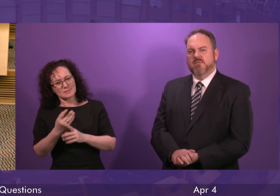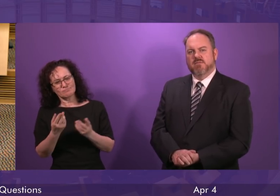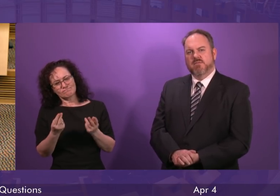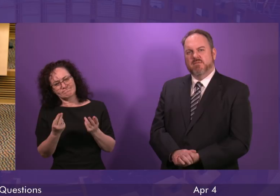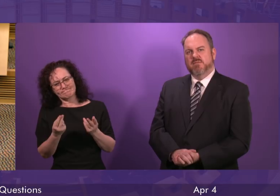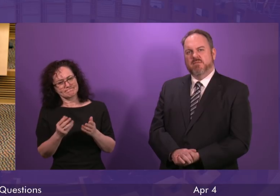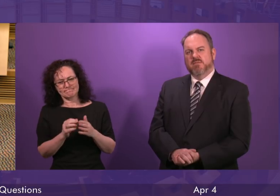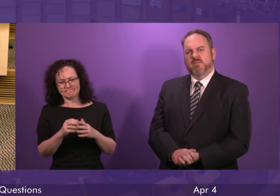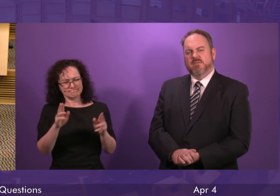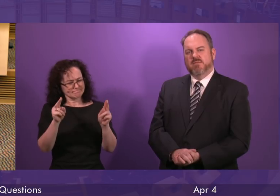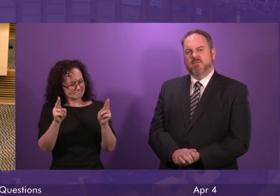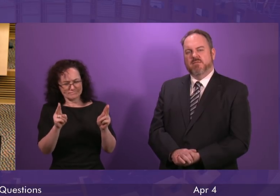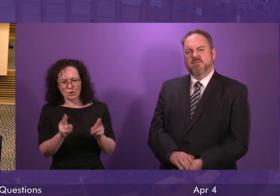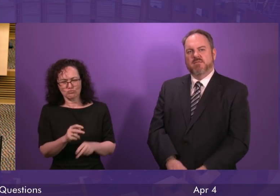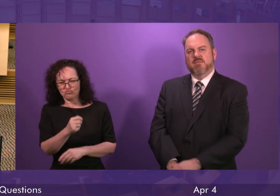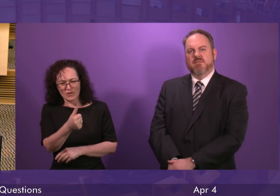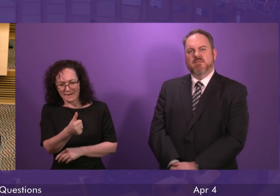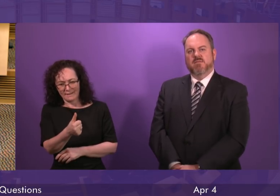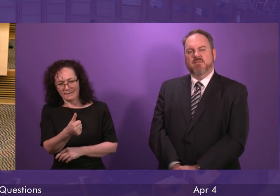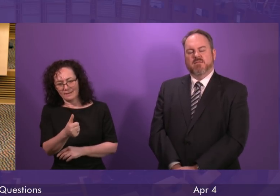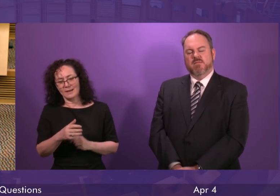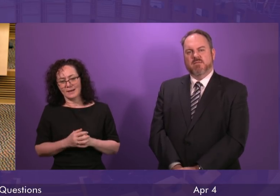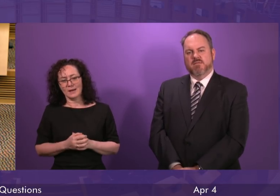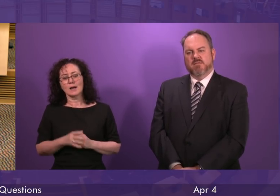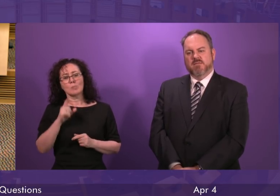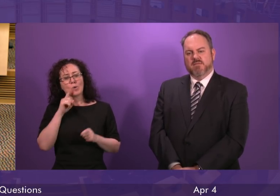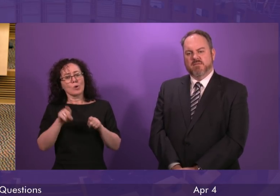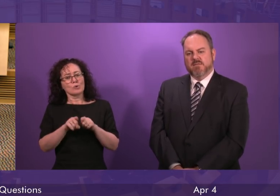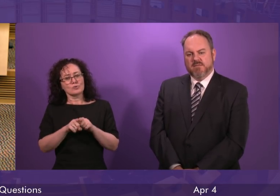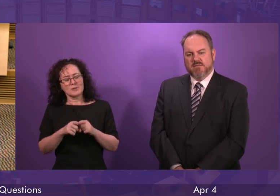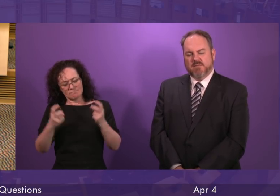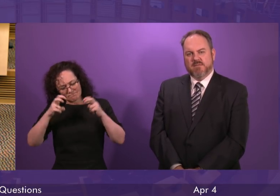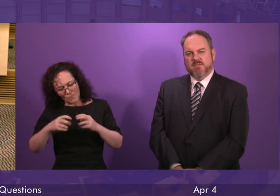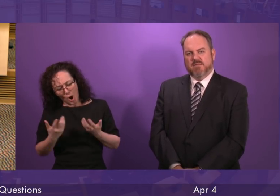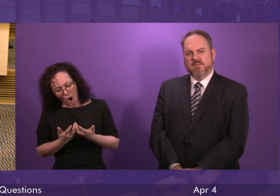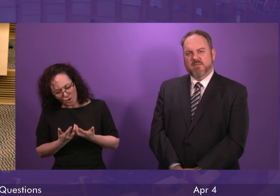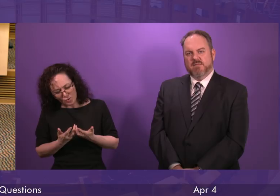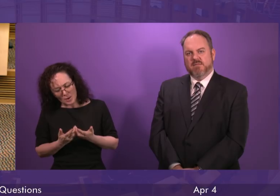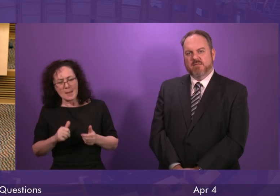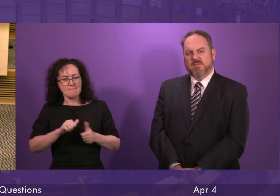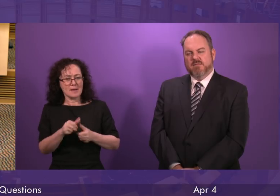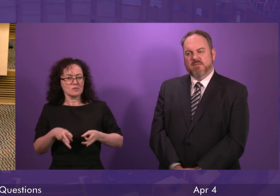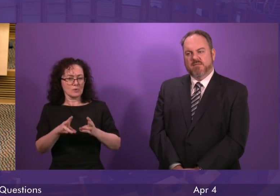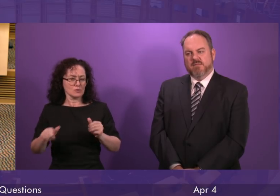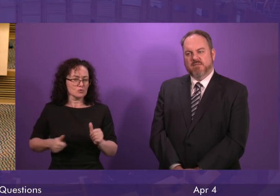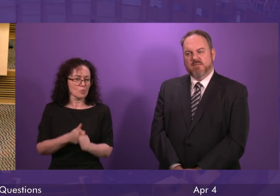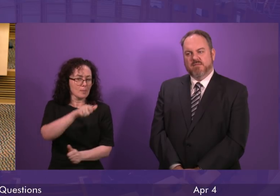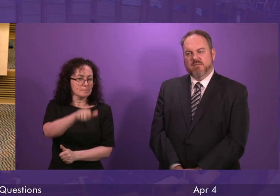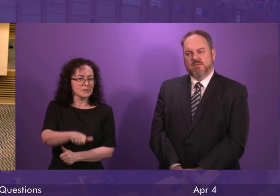will fully consider all the HIS recommendations and how they can best be delivered. The group expects to report its findings in June.